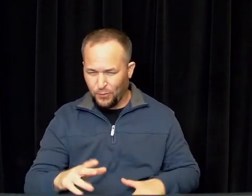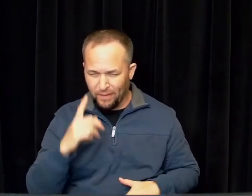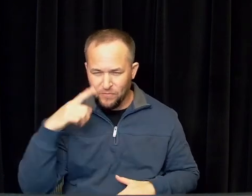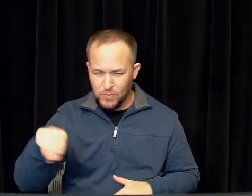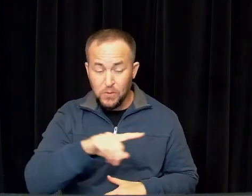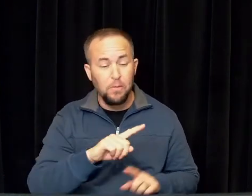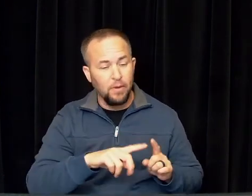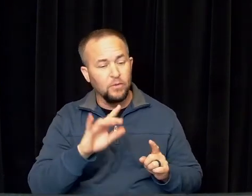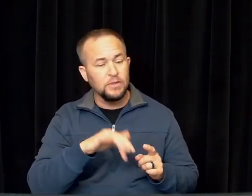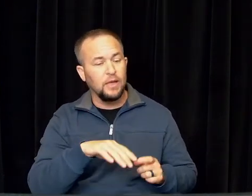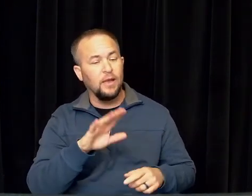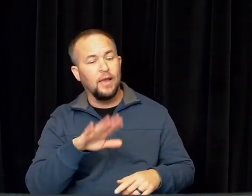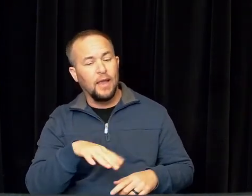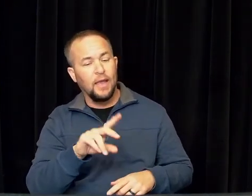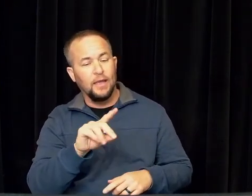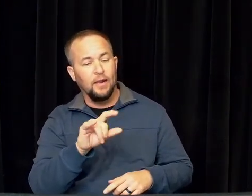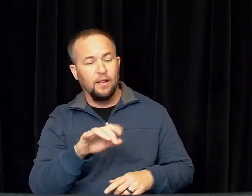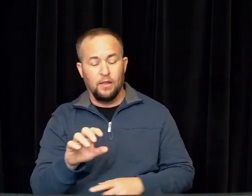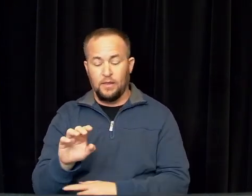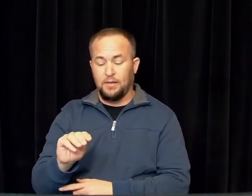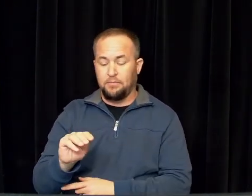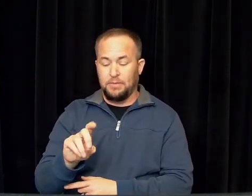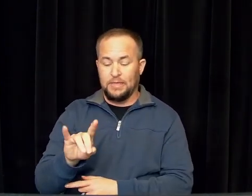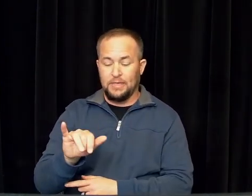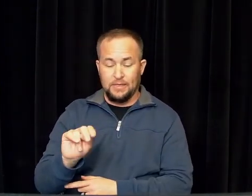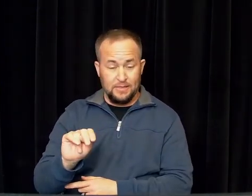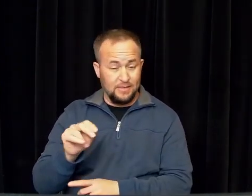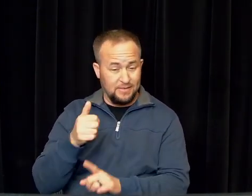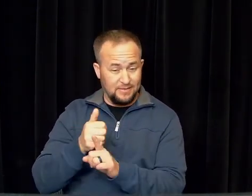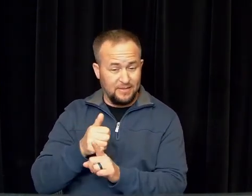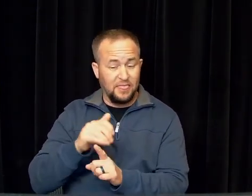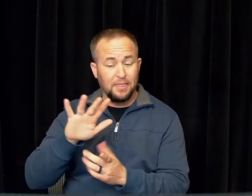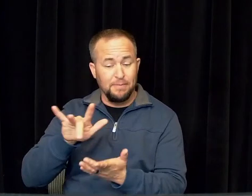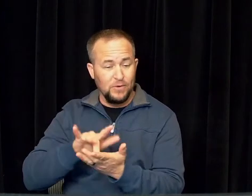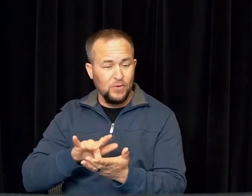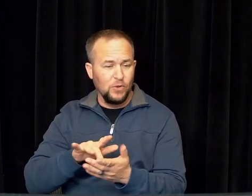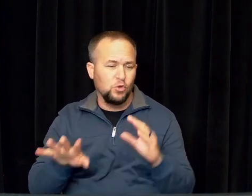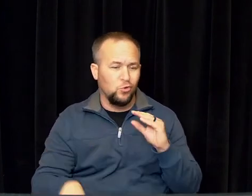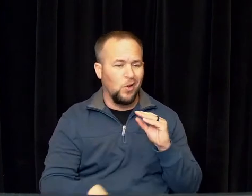Hey Diddle Diddle, the medians the middle You add & divide for the mean